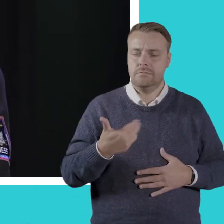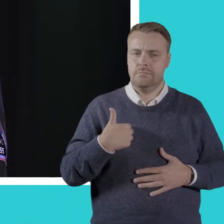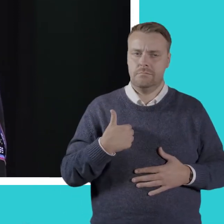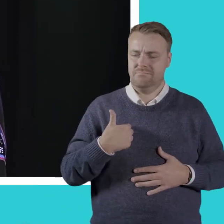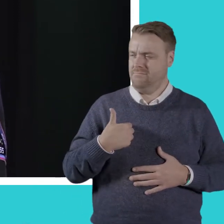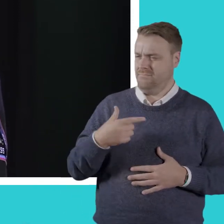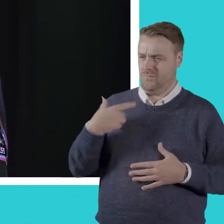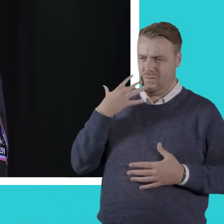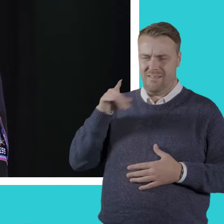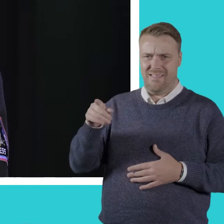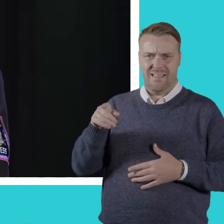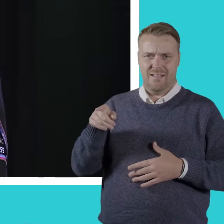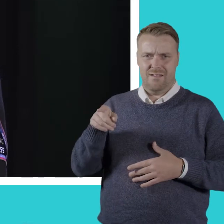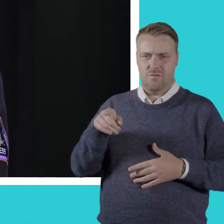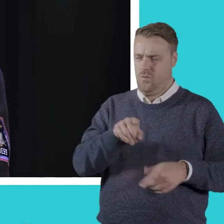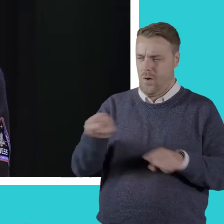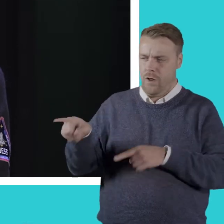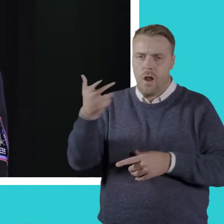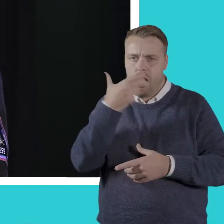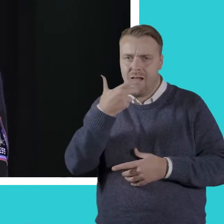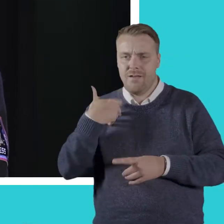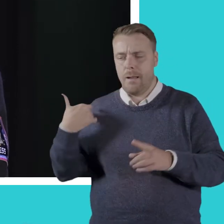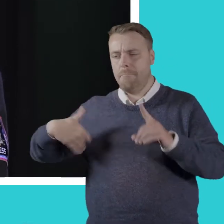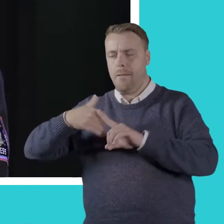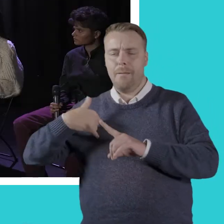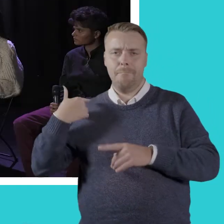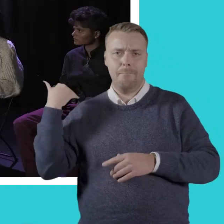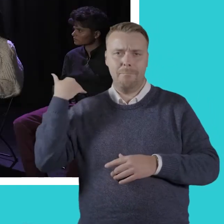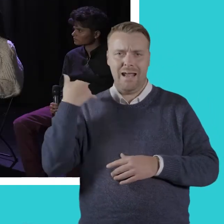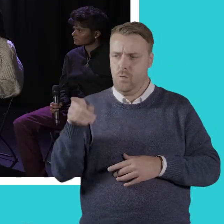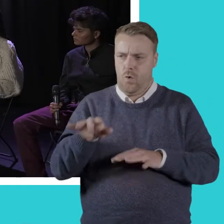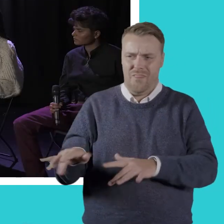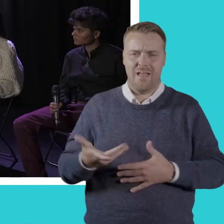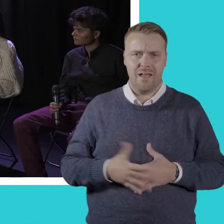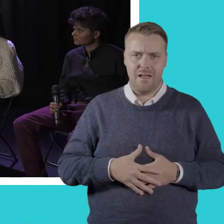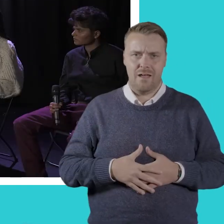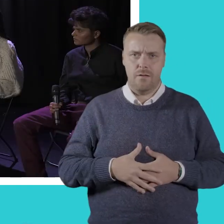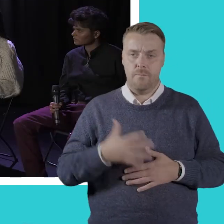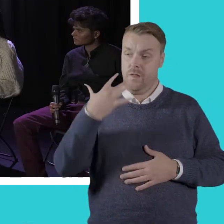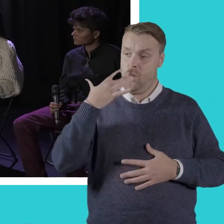weren't there. You were laughing behind my back but you weren't there. When I got jumped because